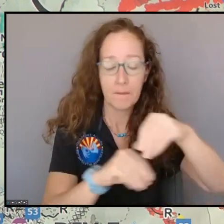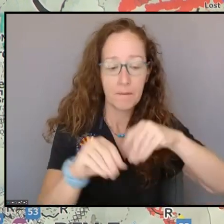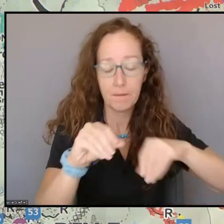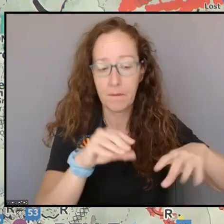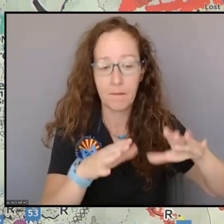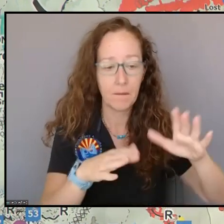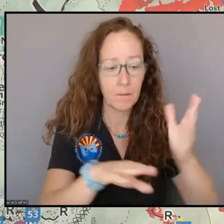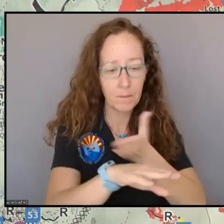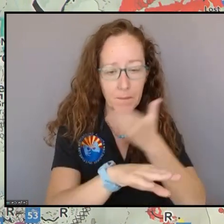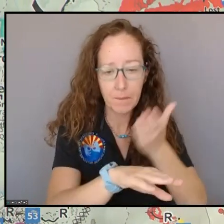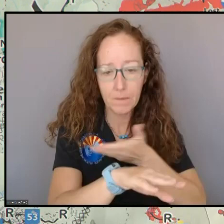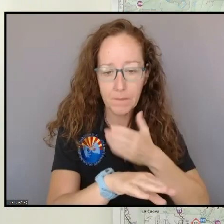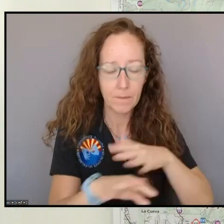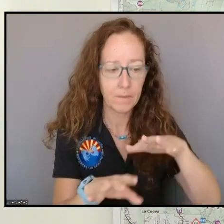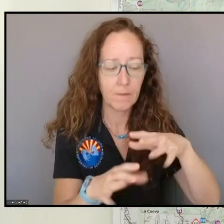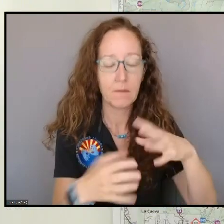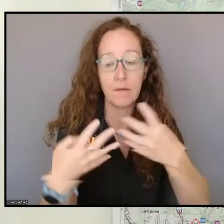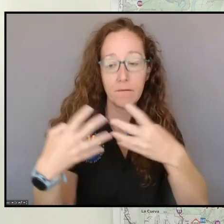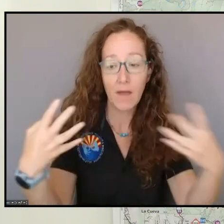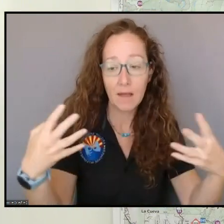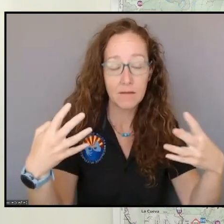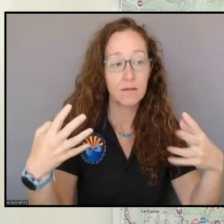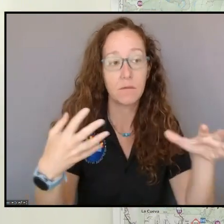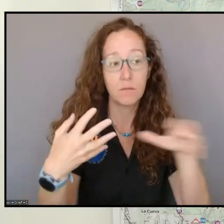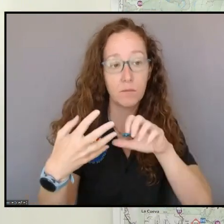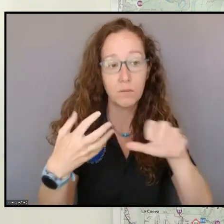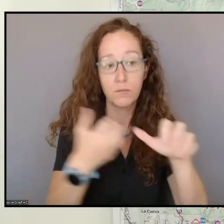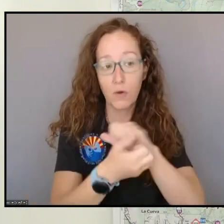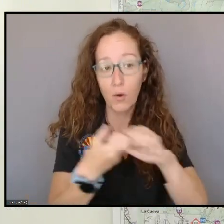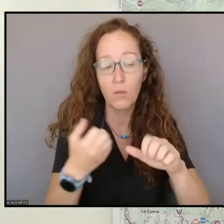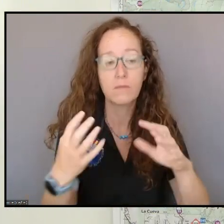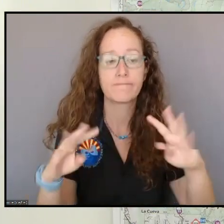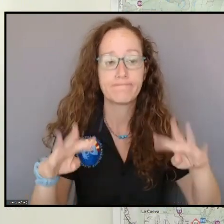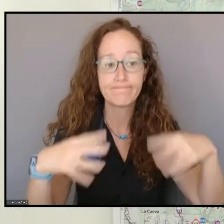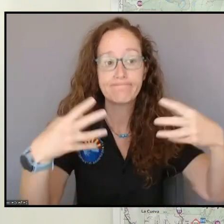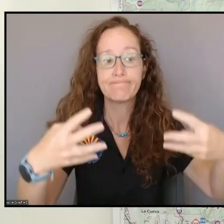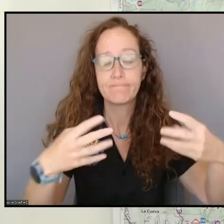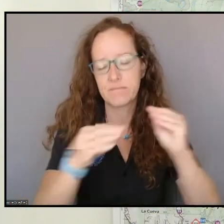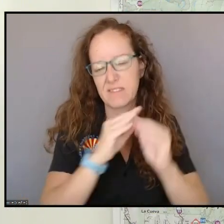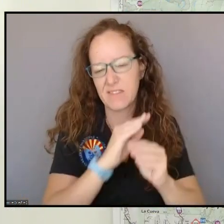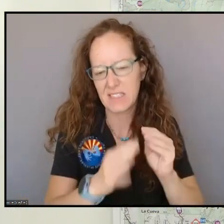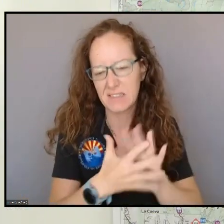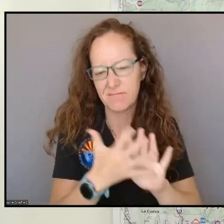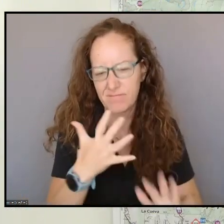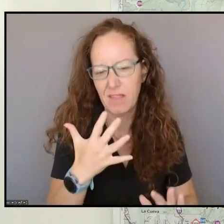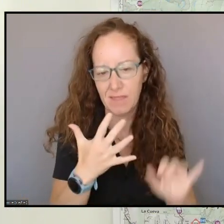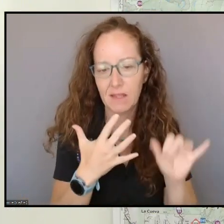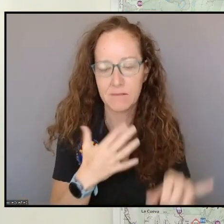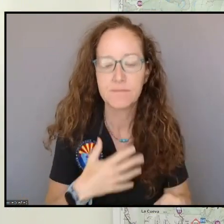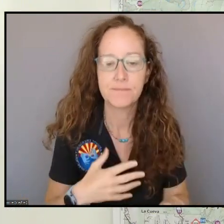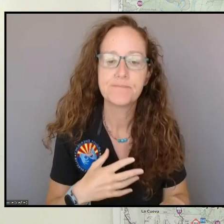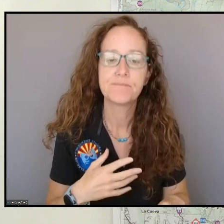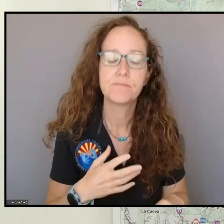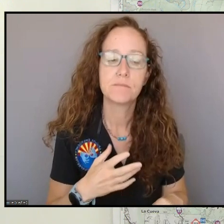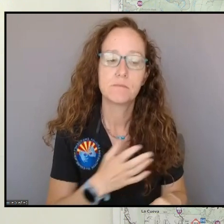suppression effort. So, with that, those folks are continuing to assess any places that may have been missed,